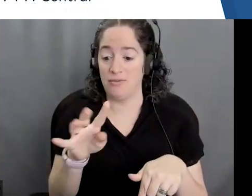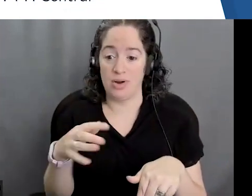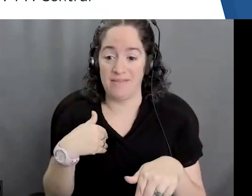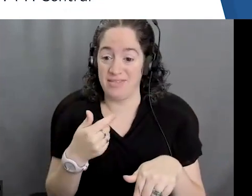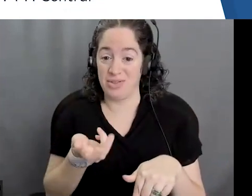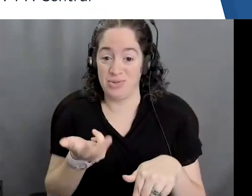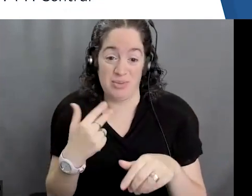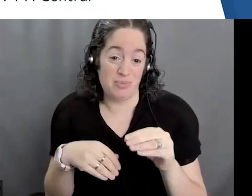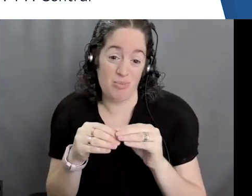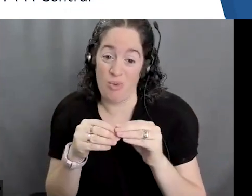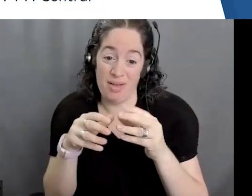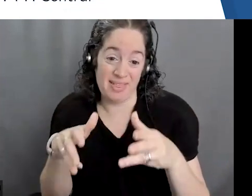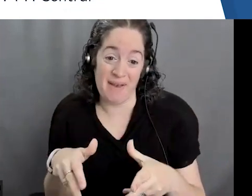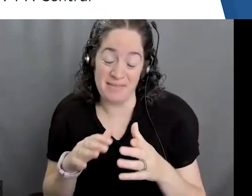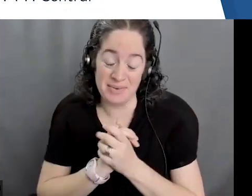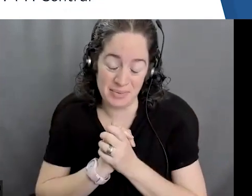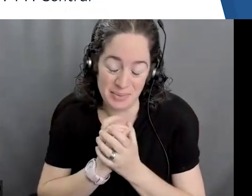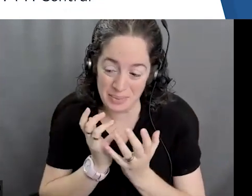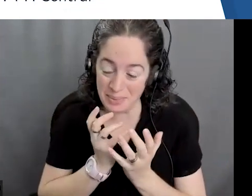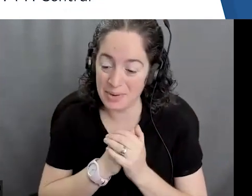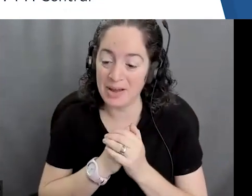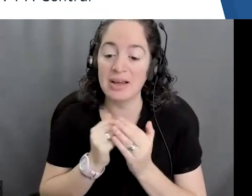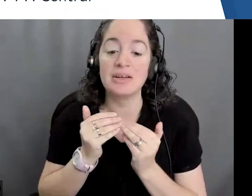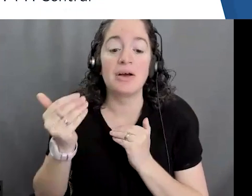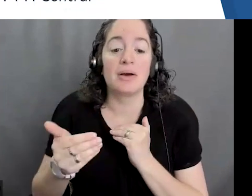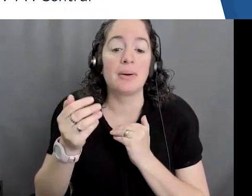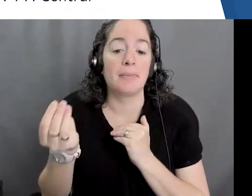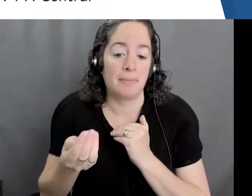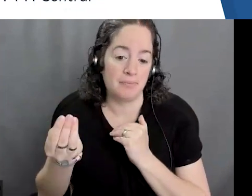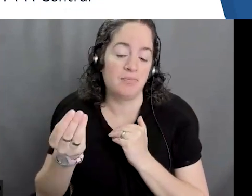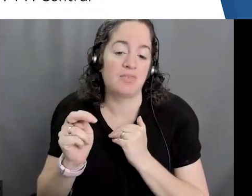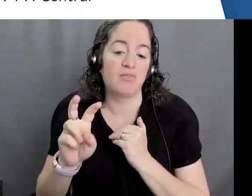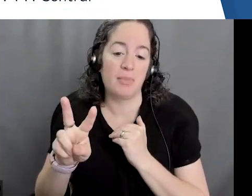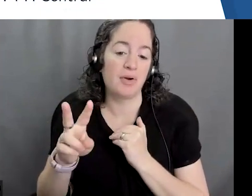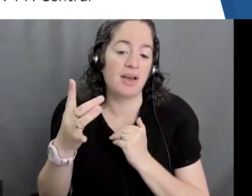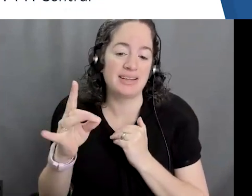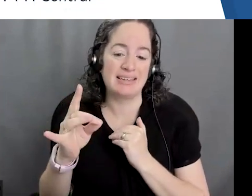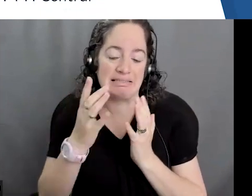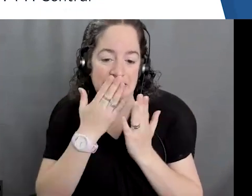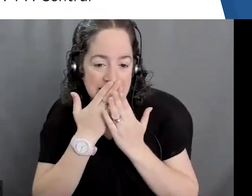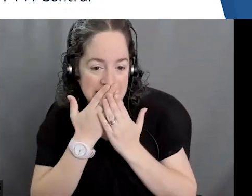On Monday, November 18th at-- not 10:00 AM Central, I apologize,